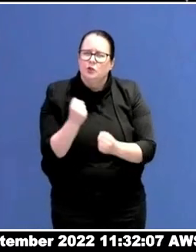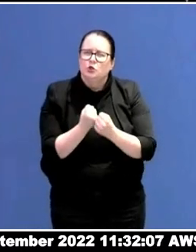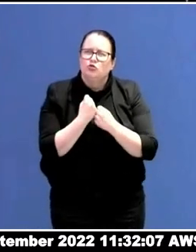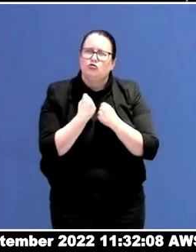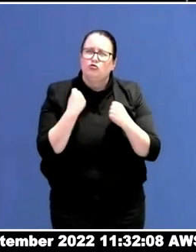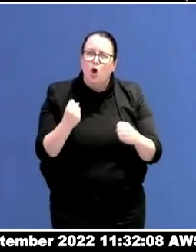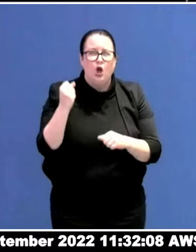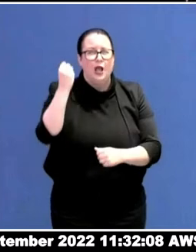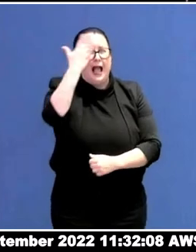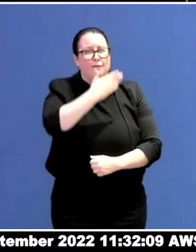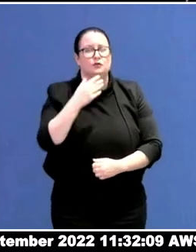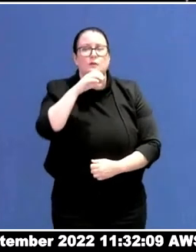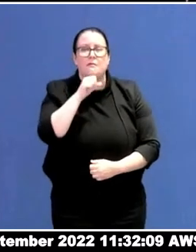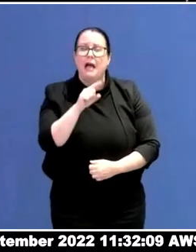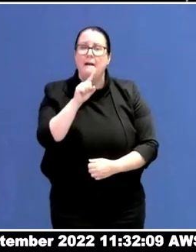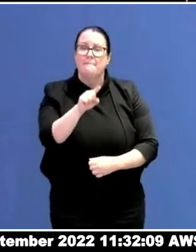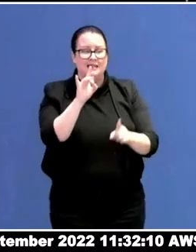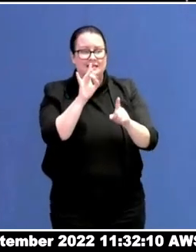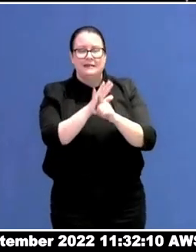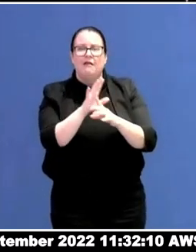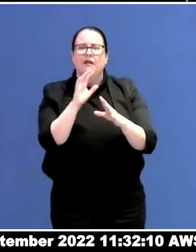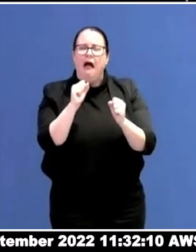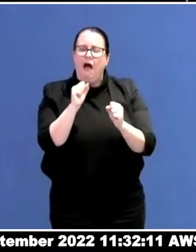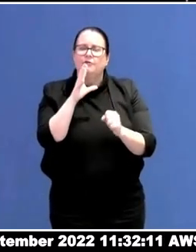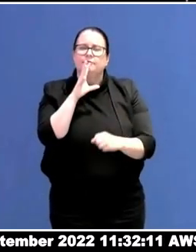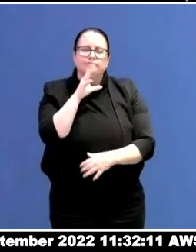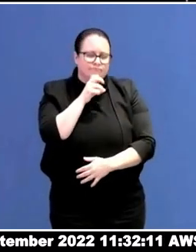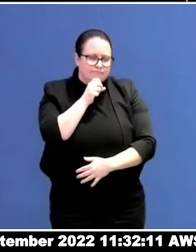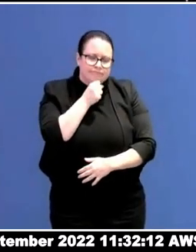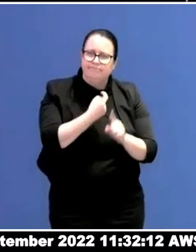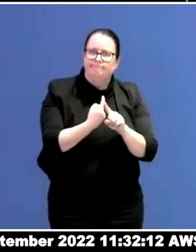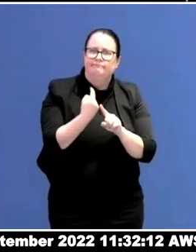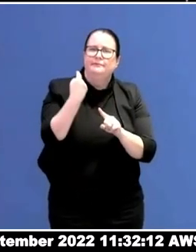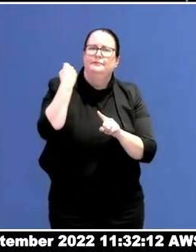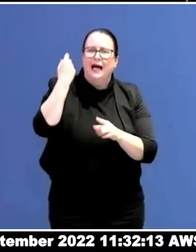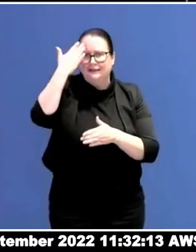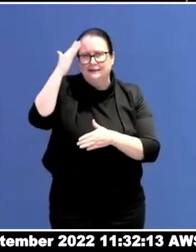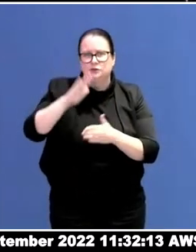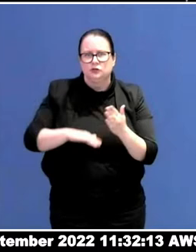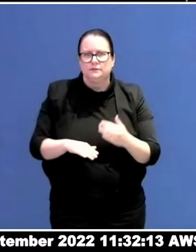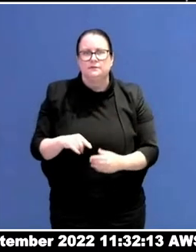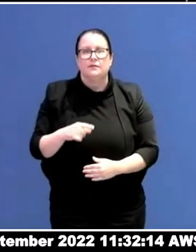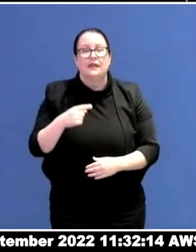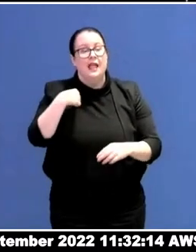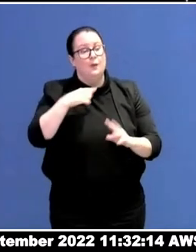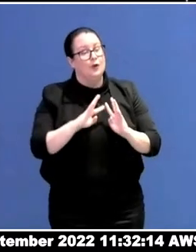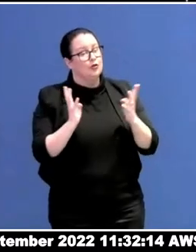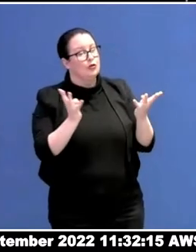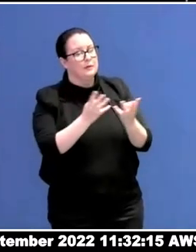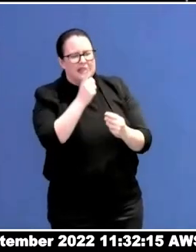But he heard me speak of it in a group and he said to me, "Sis, can I have a yarn with you?" I said, "Yes, no worries, brother."